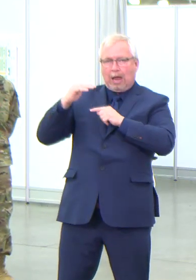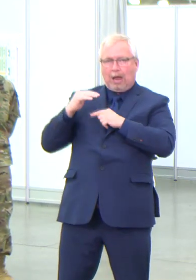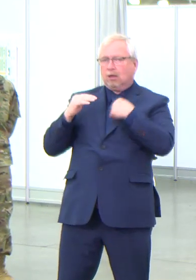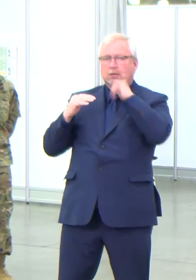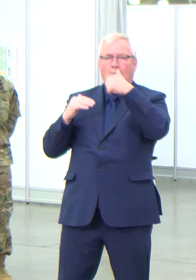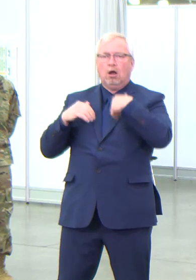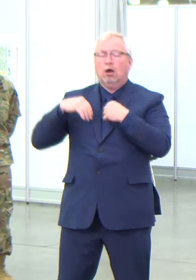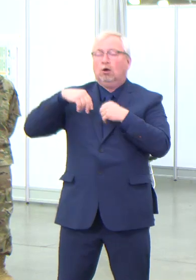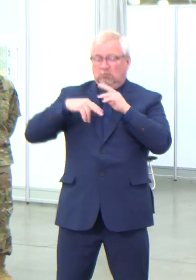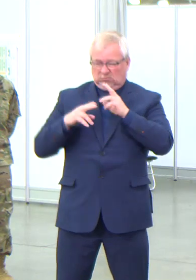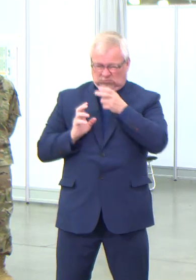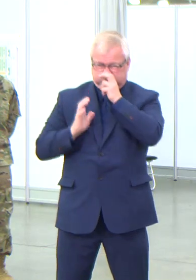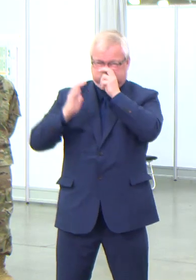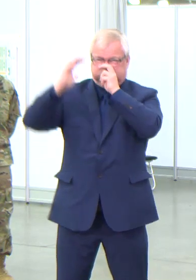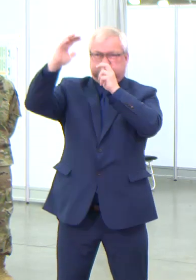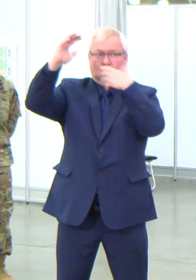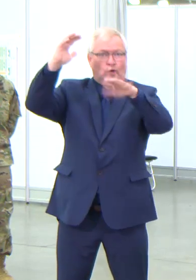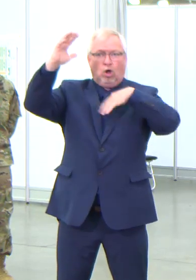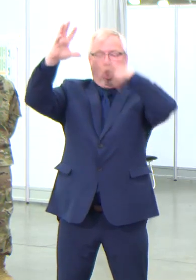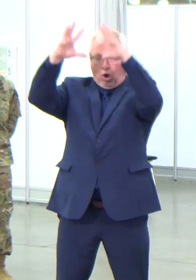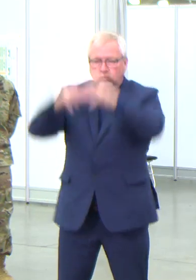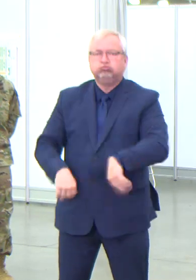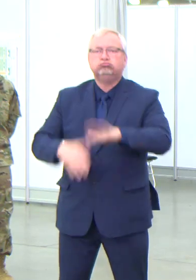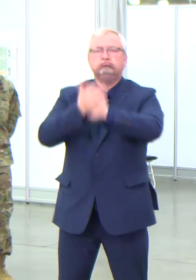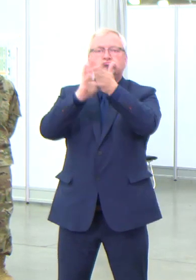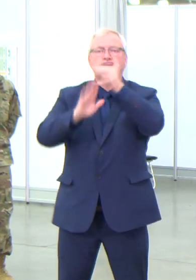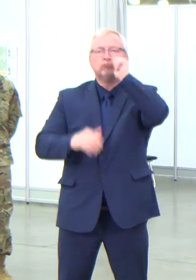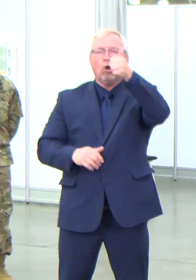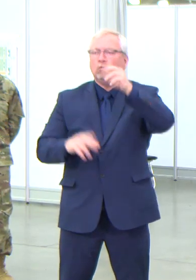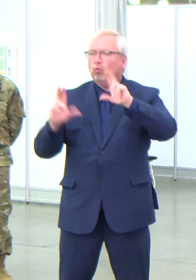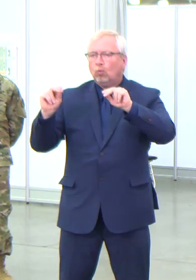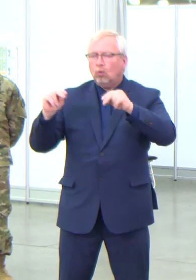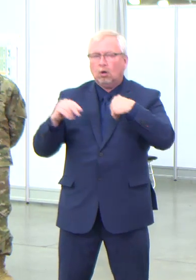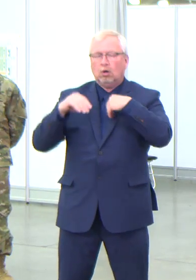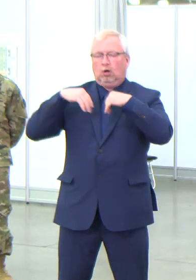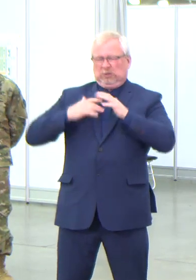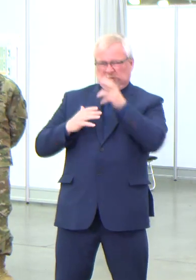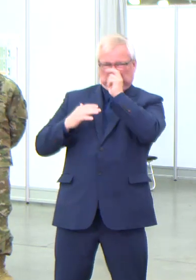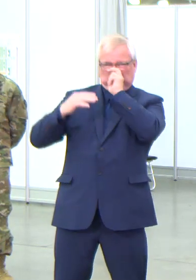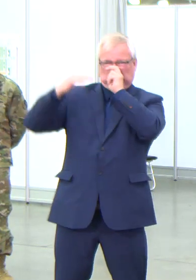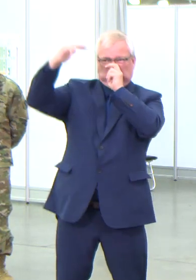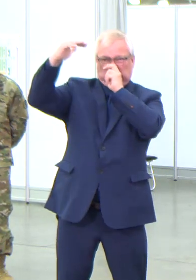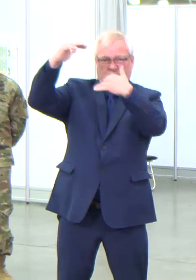going to be like everything is back to normal tomorrow. When we get back,